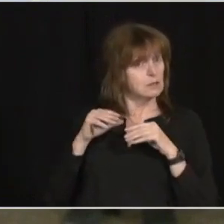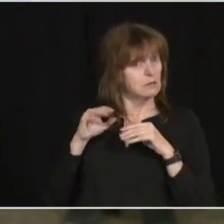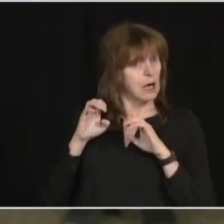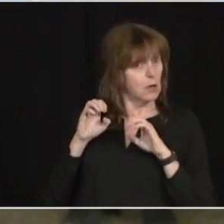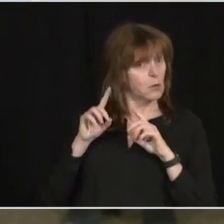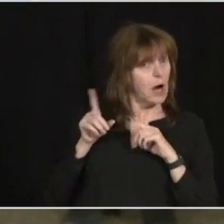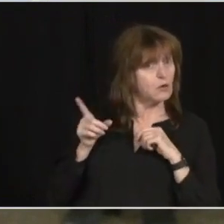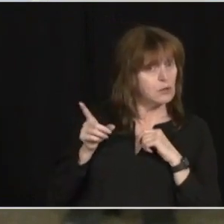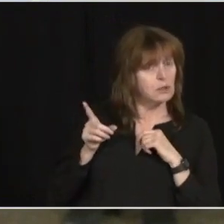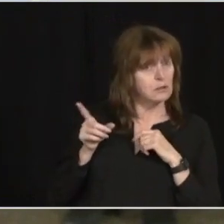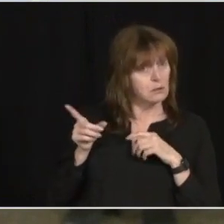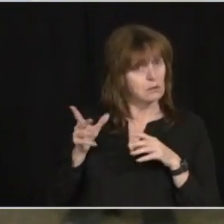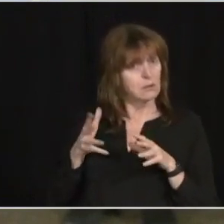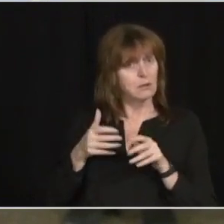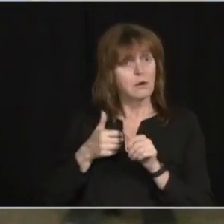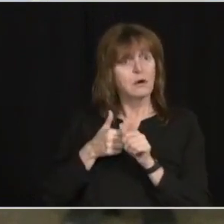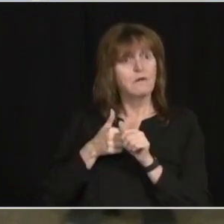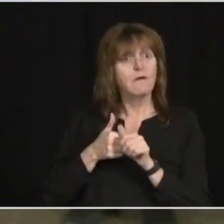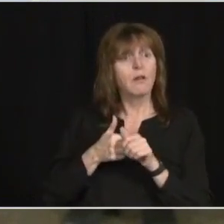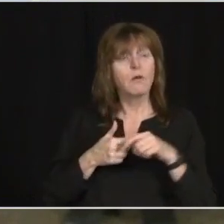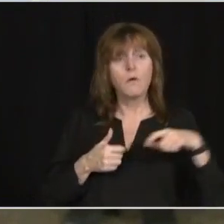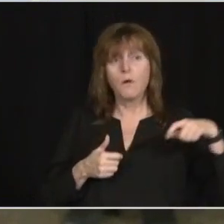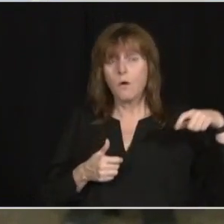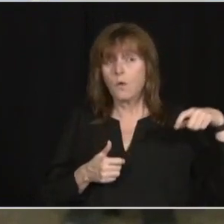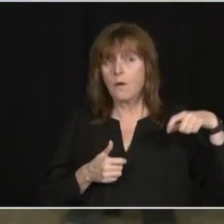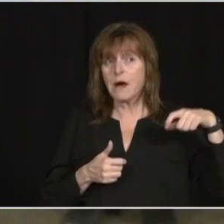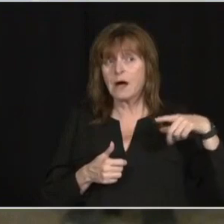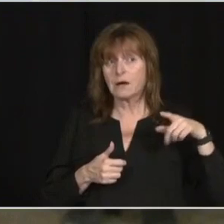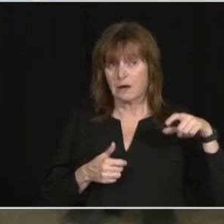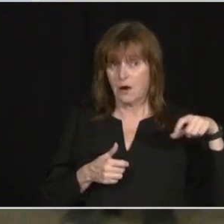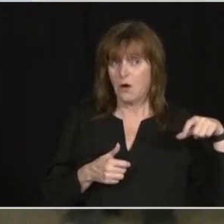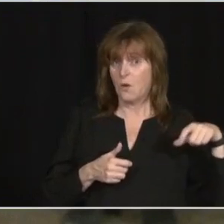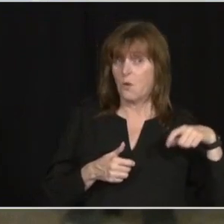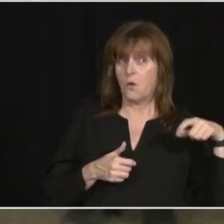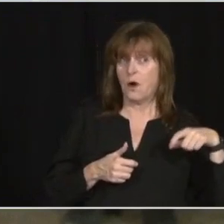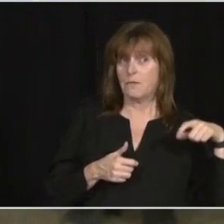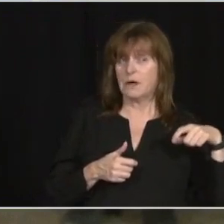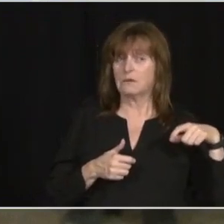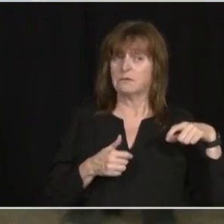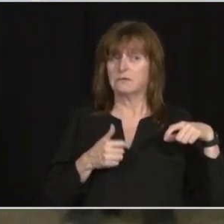opening up the schools so that children can become